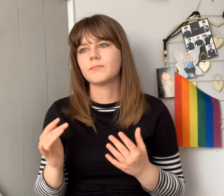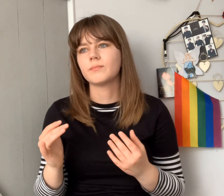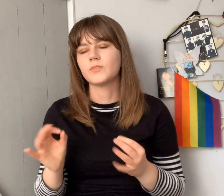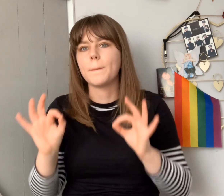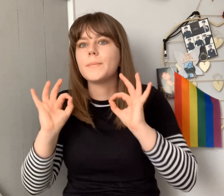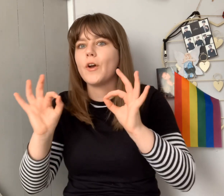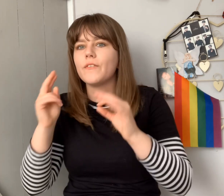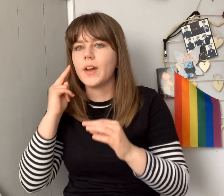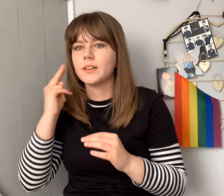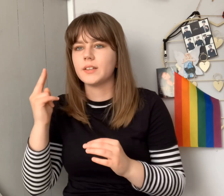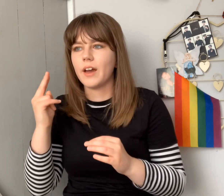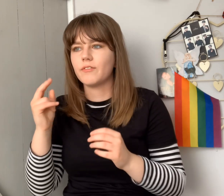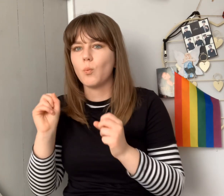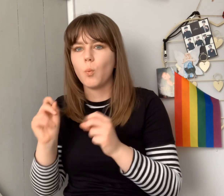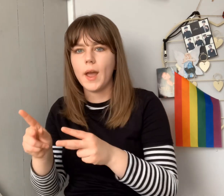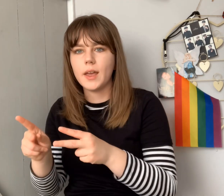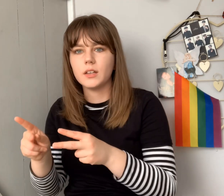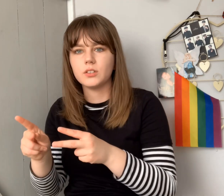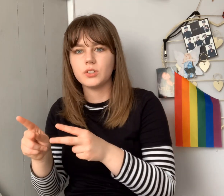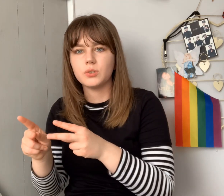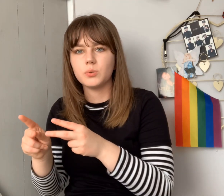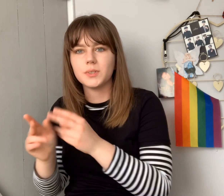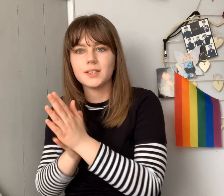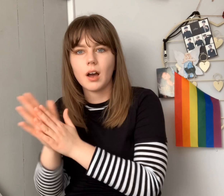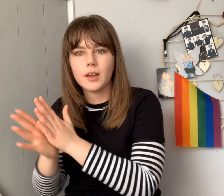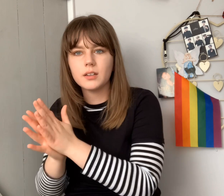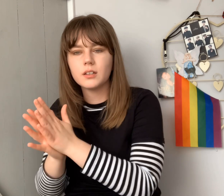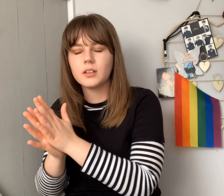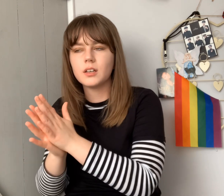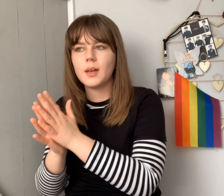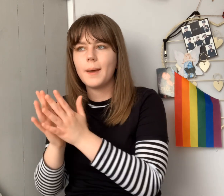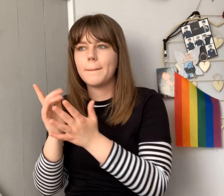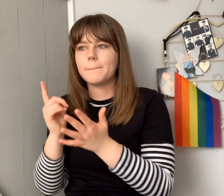in a perfect deaf way to sign